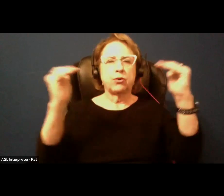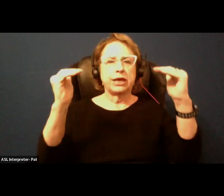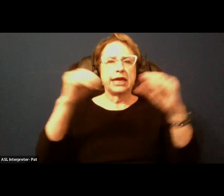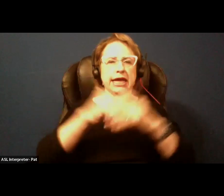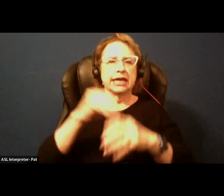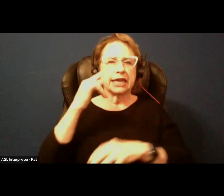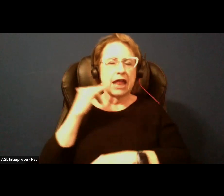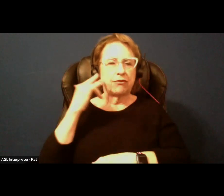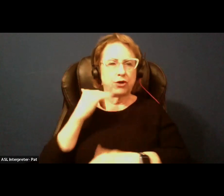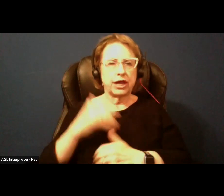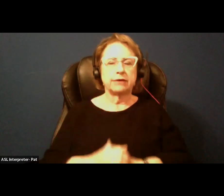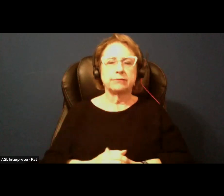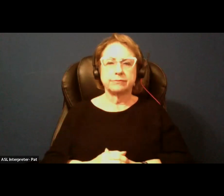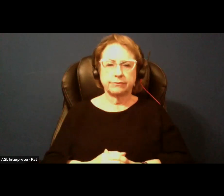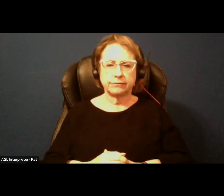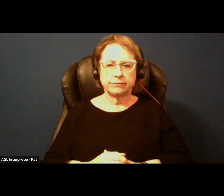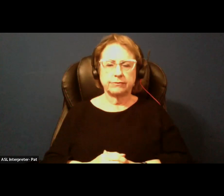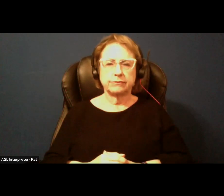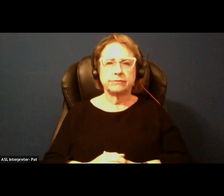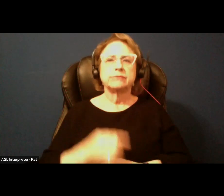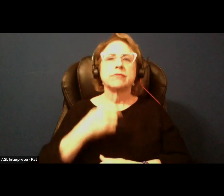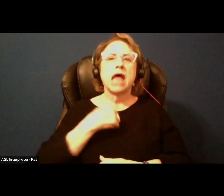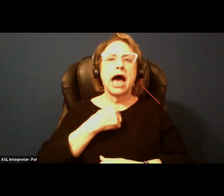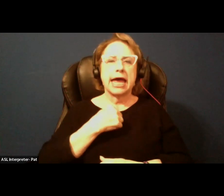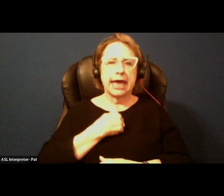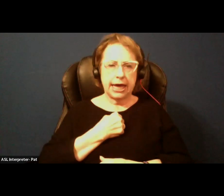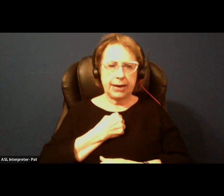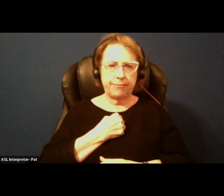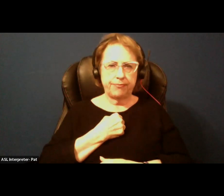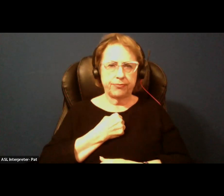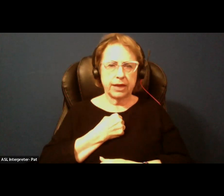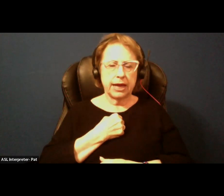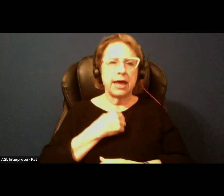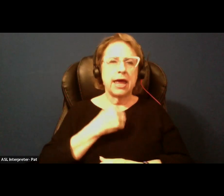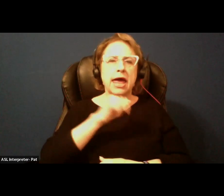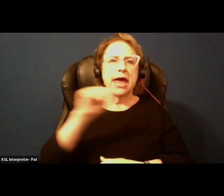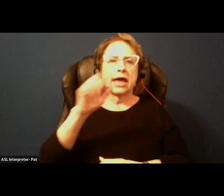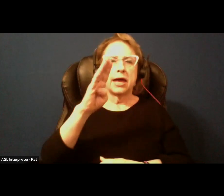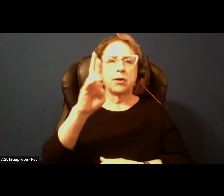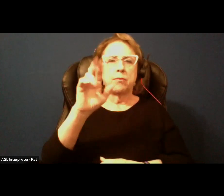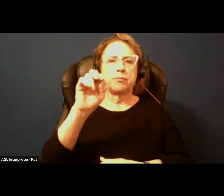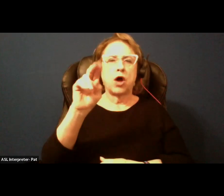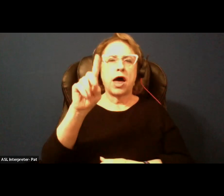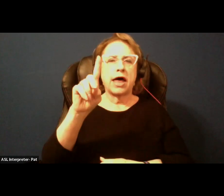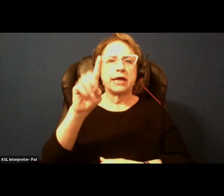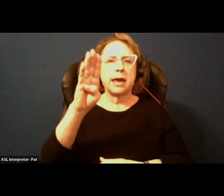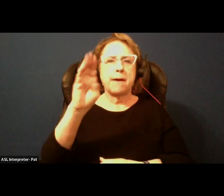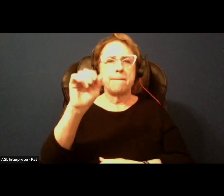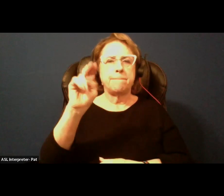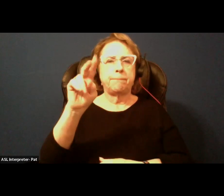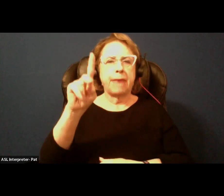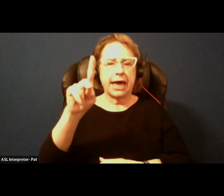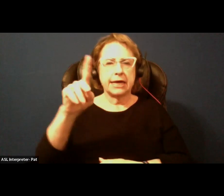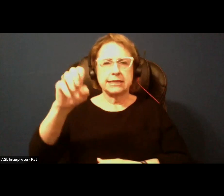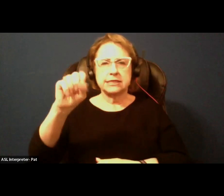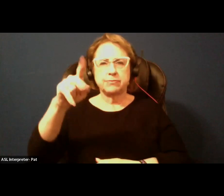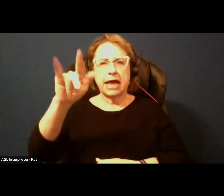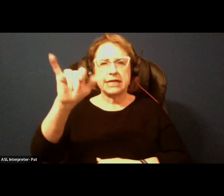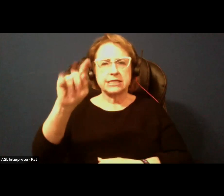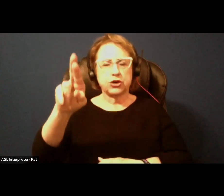So a little bit about myself. I am a broadband splicer. I have 25 years with the largest ISP in